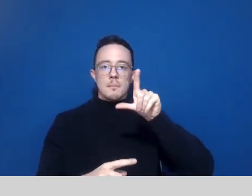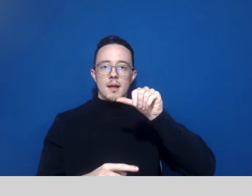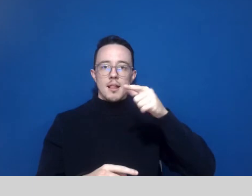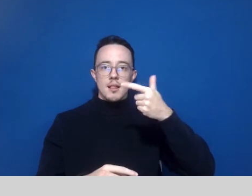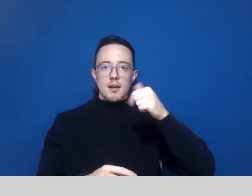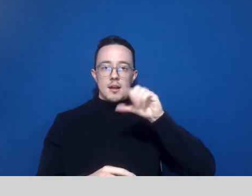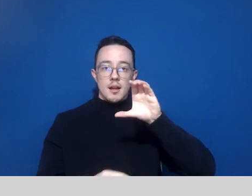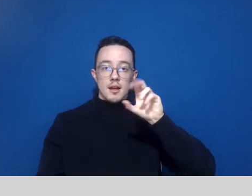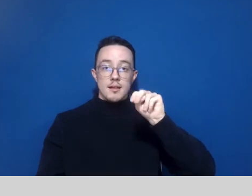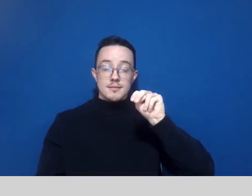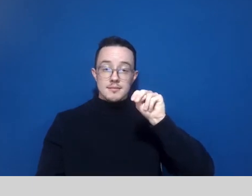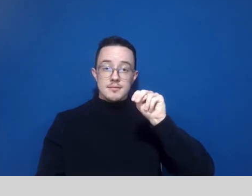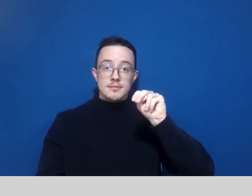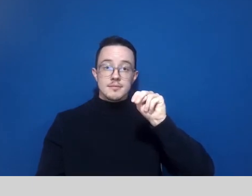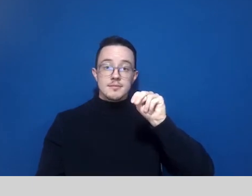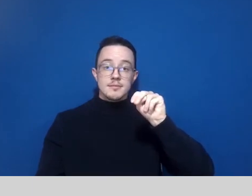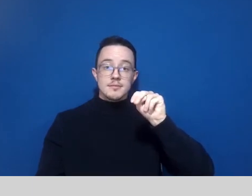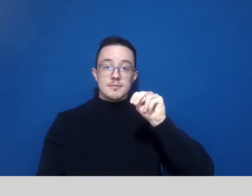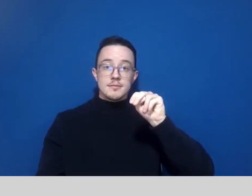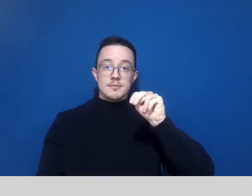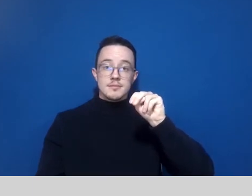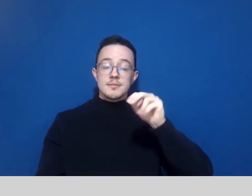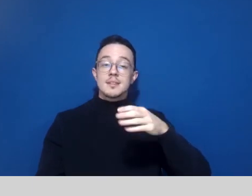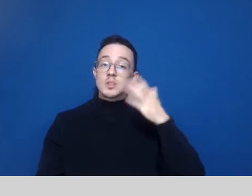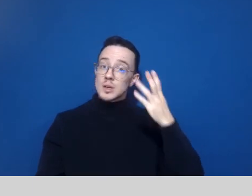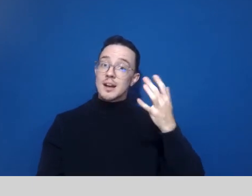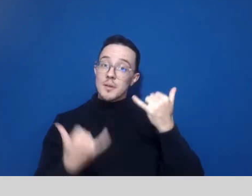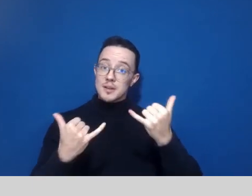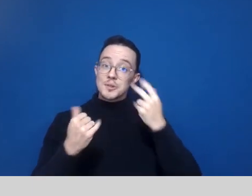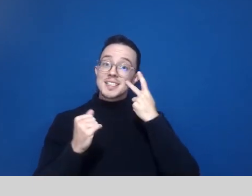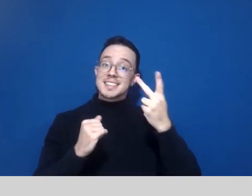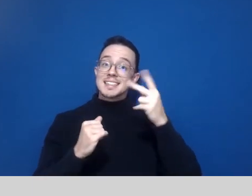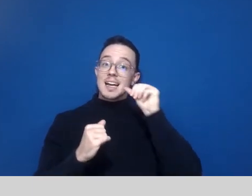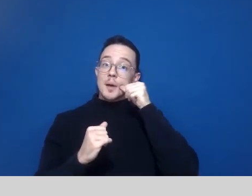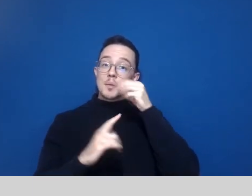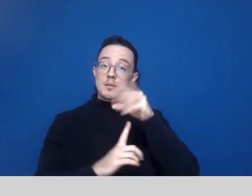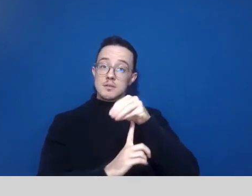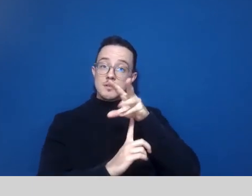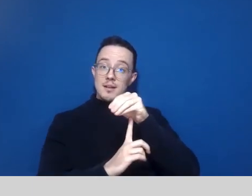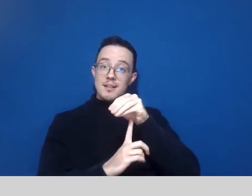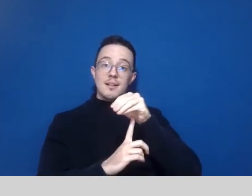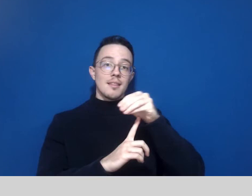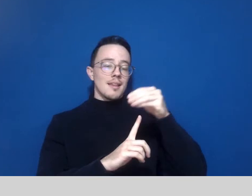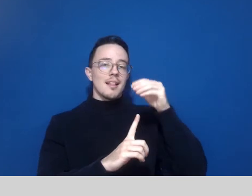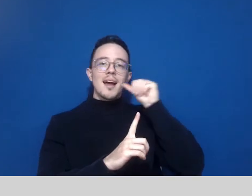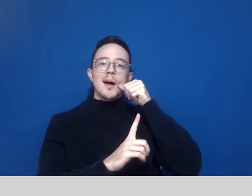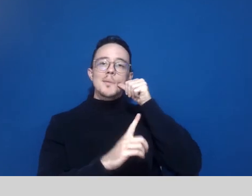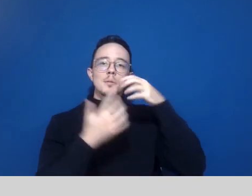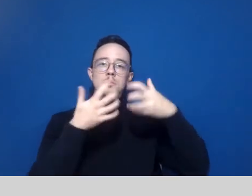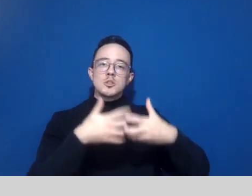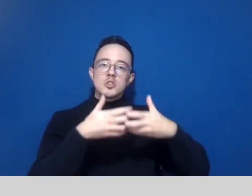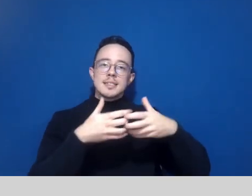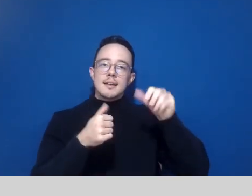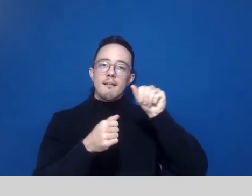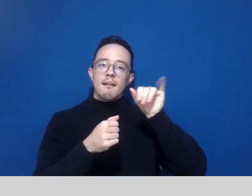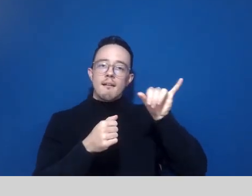My personal Dog Sheep right here shows me these pictures. These are Apple Photos I took where Apple itself has labeled them as pelican.